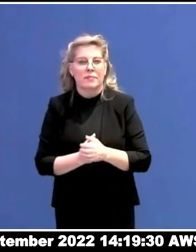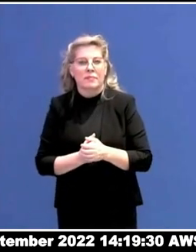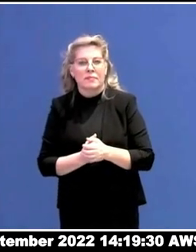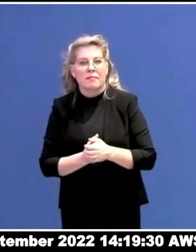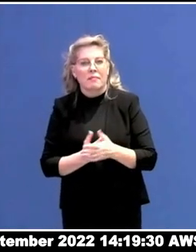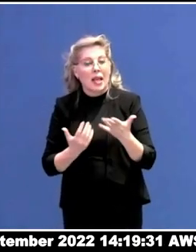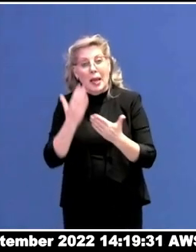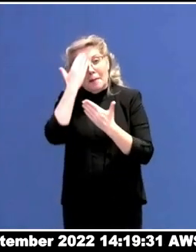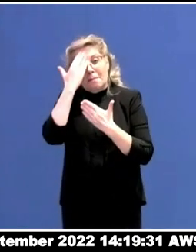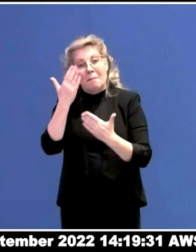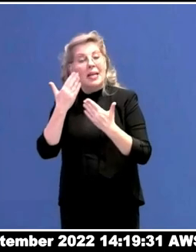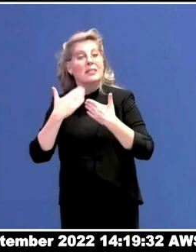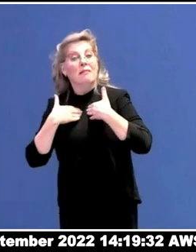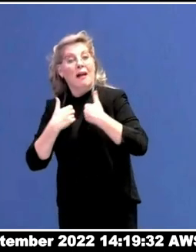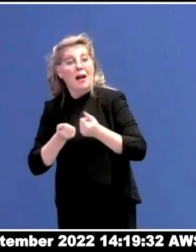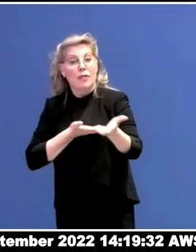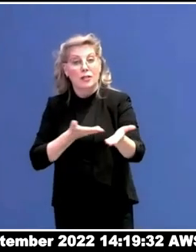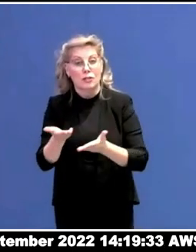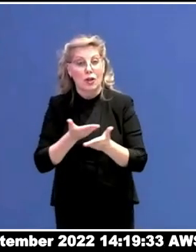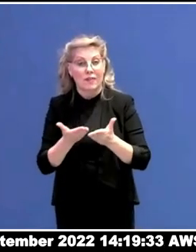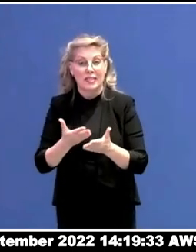be comprehensive as opposed to simply prescribing medication.